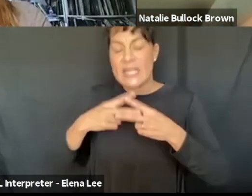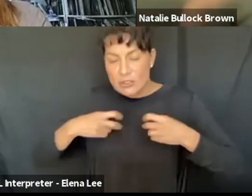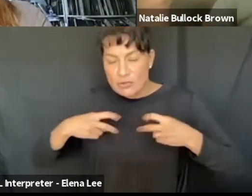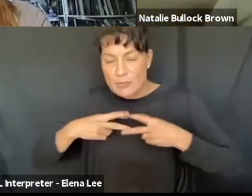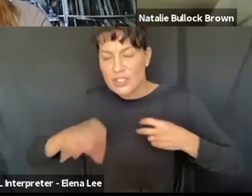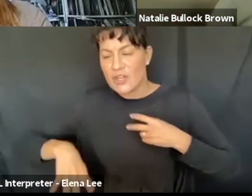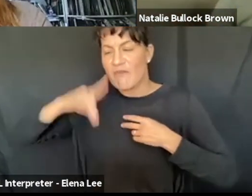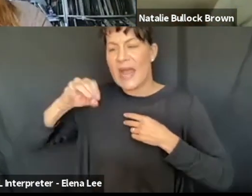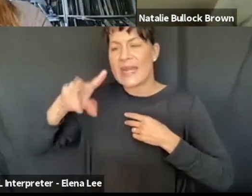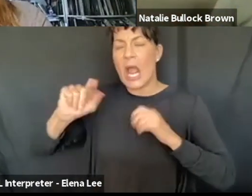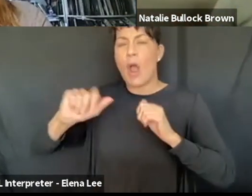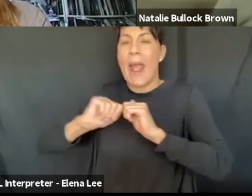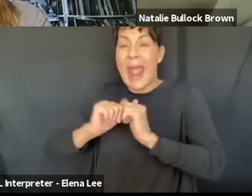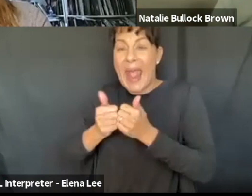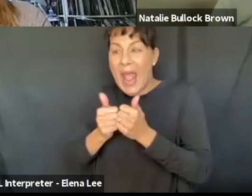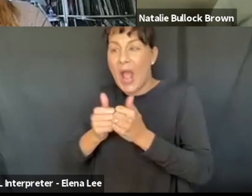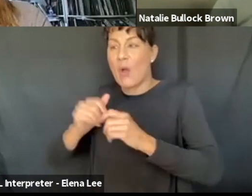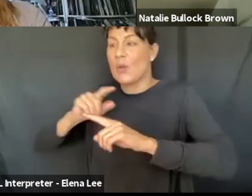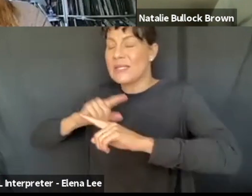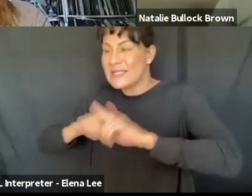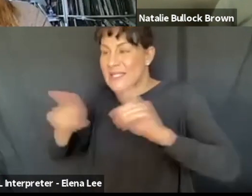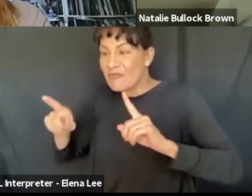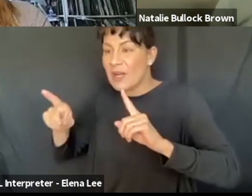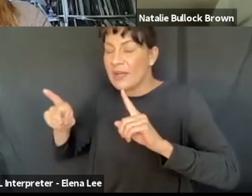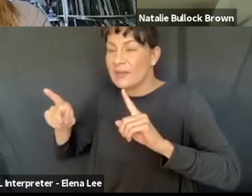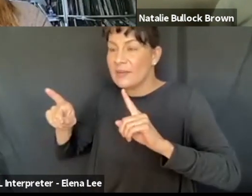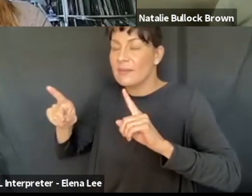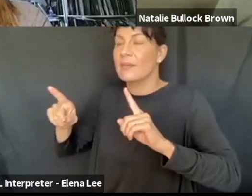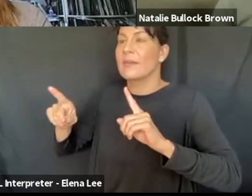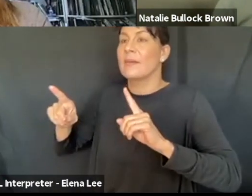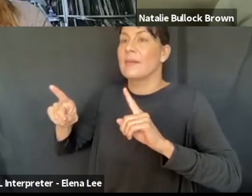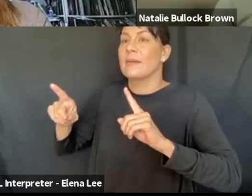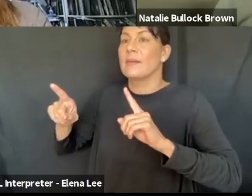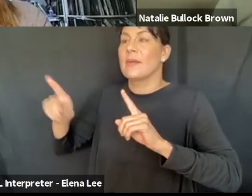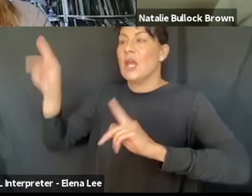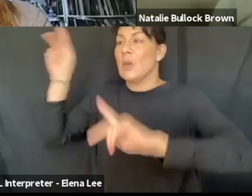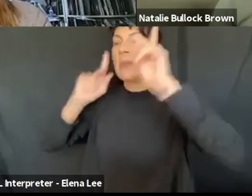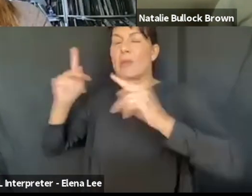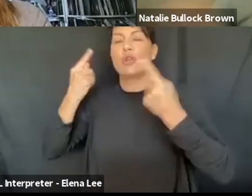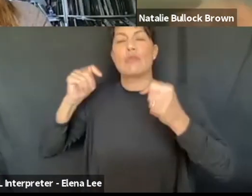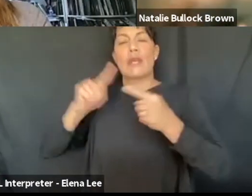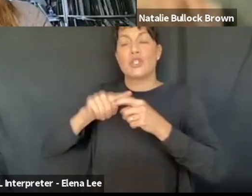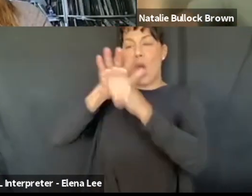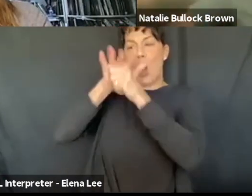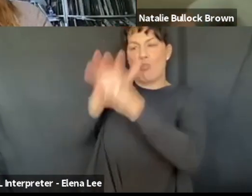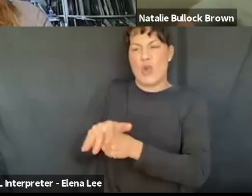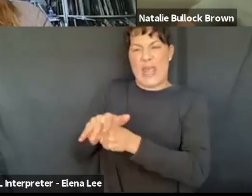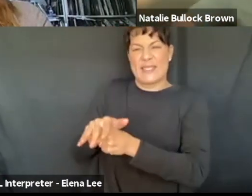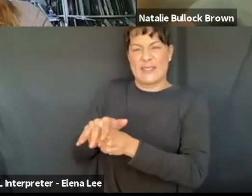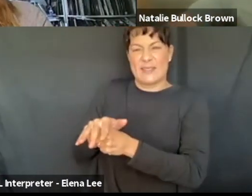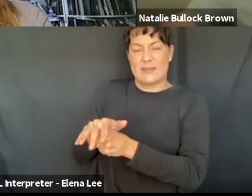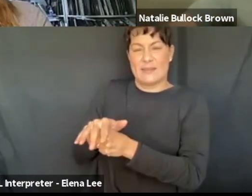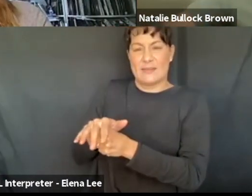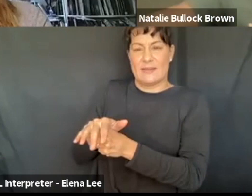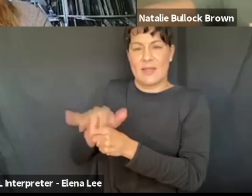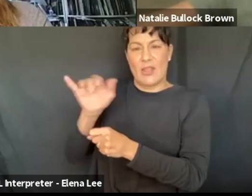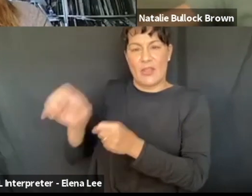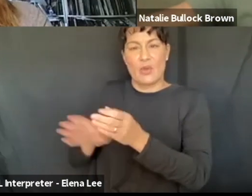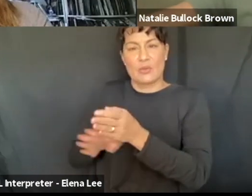to conspire to oppress vulnerable communities, right? And how can we mitigate that?